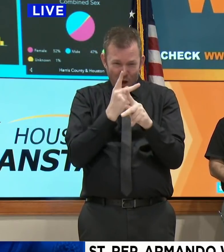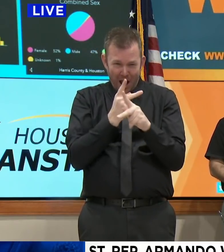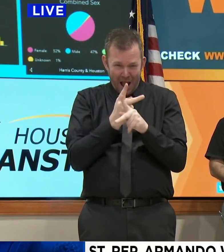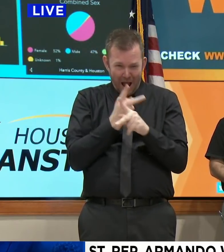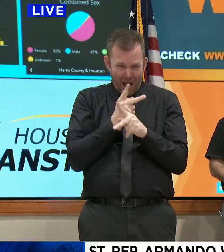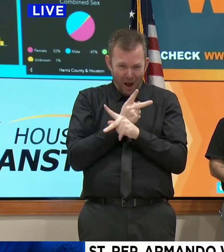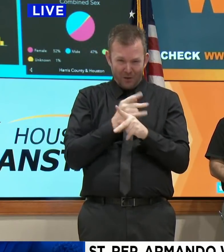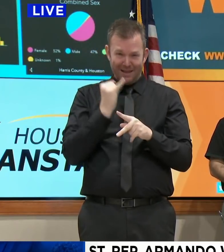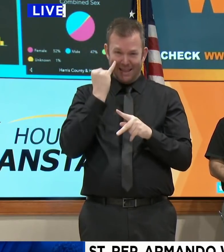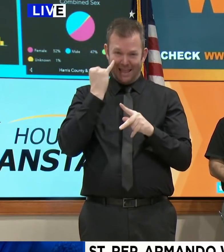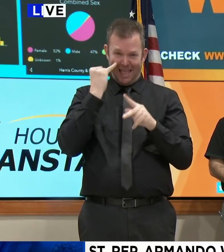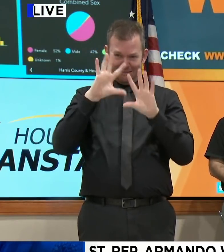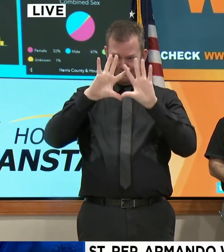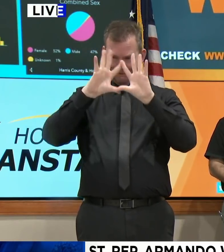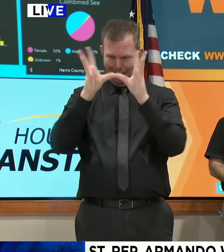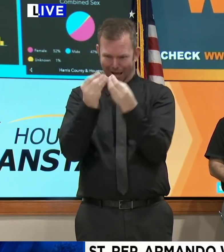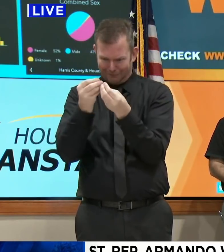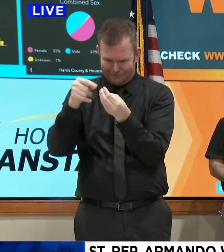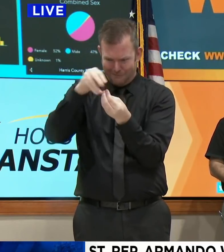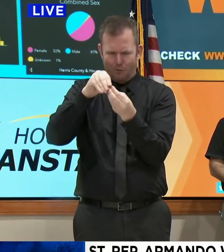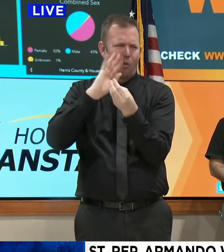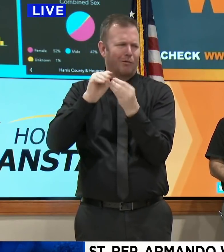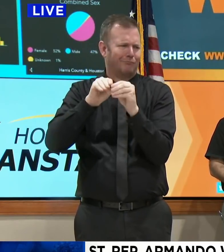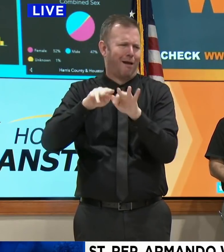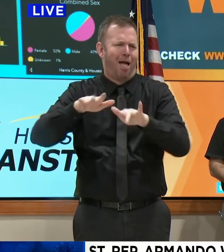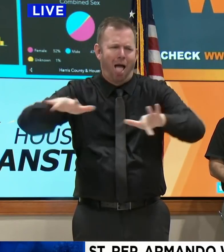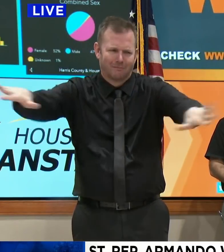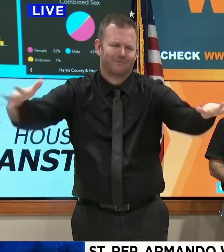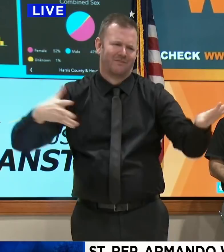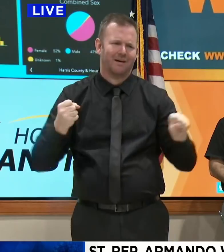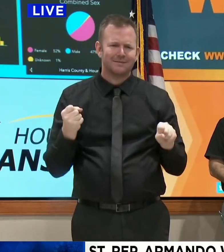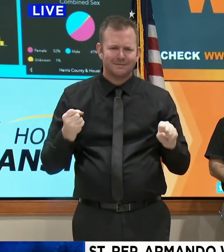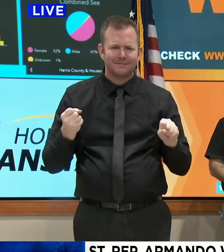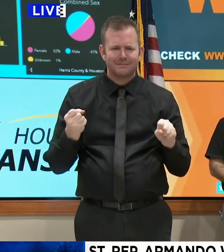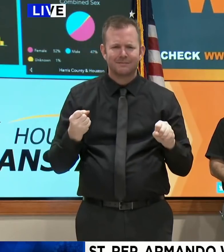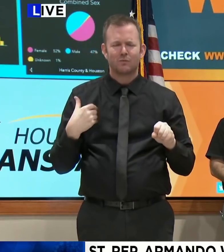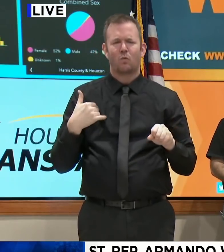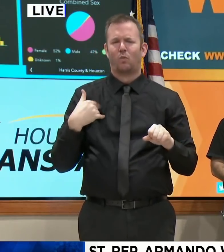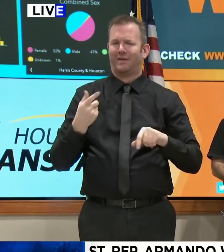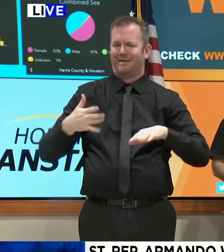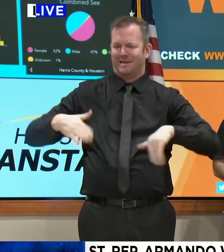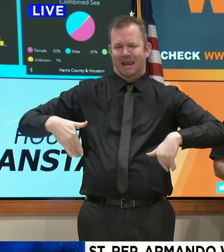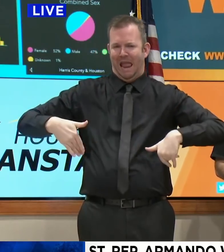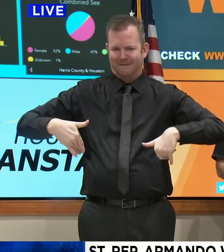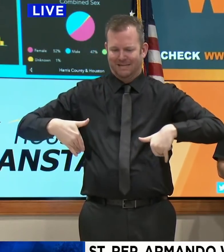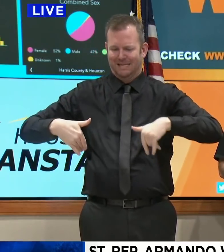look it’s just the sheer math, the more people come into the more people come into contact with one another the contact with one another the higher the risk that those case